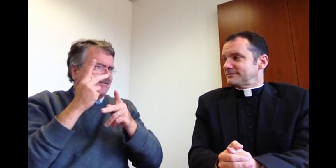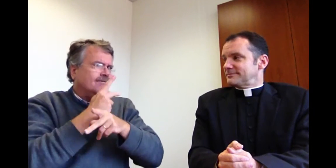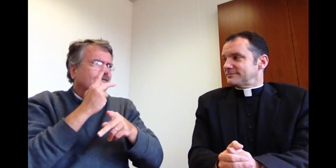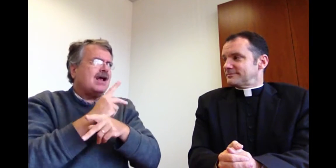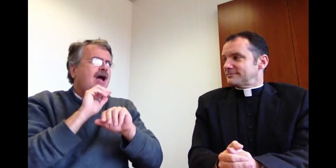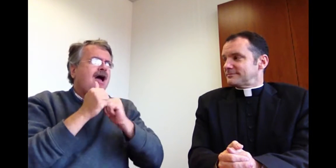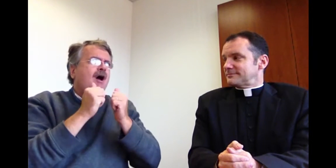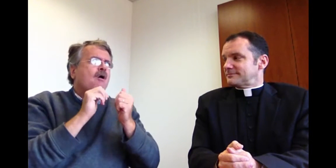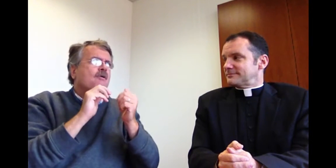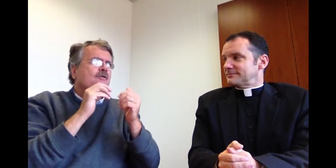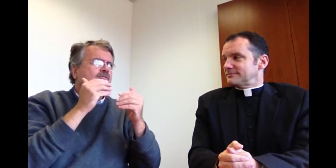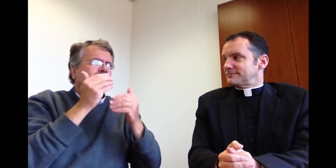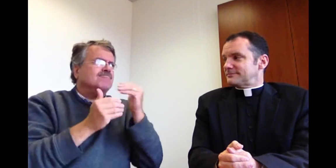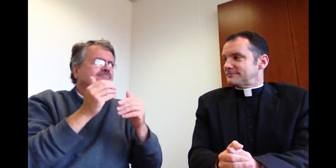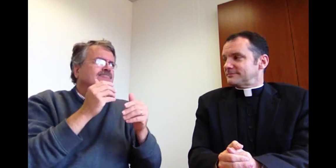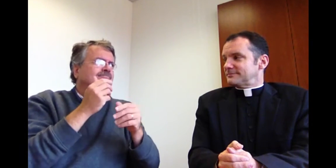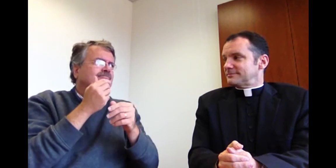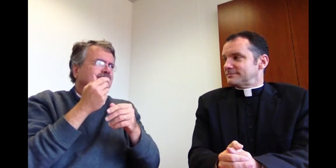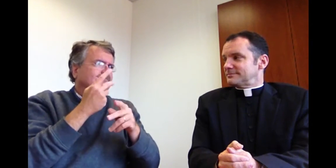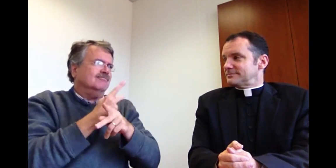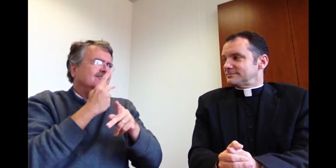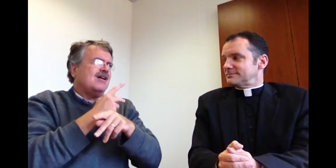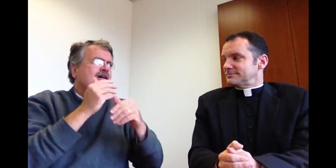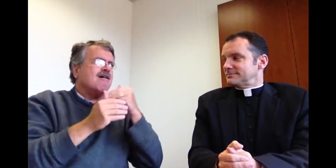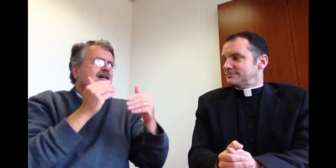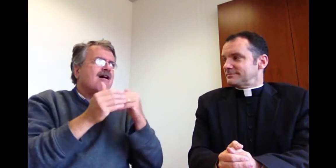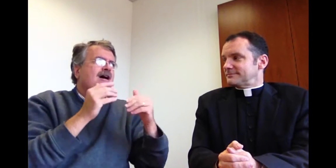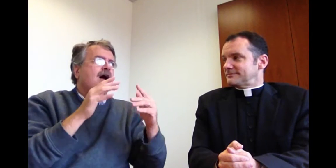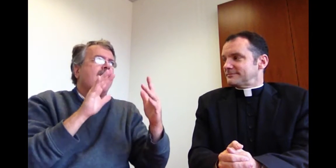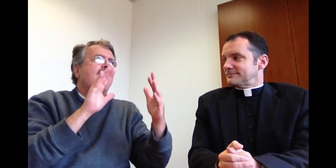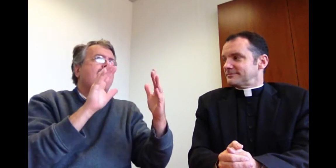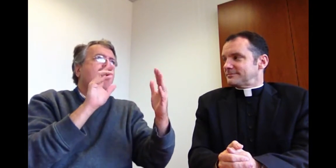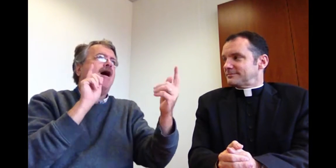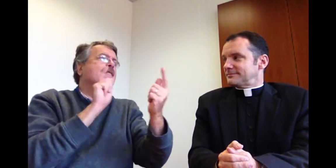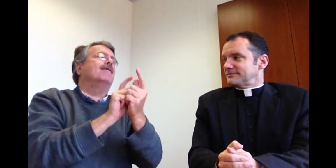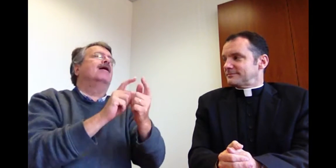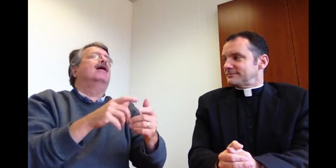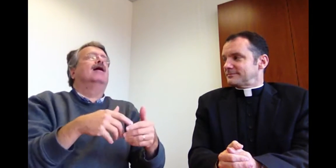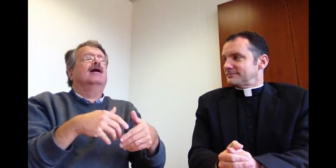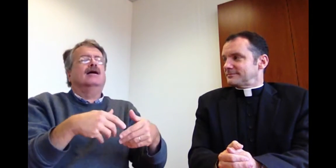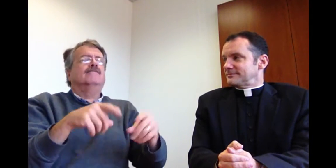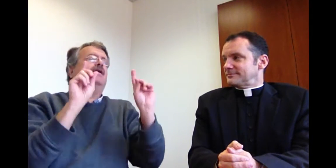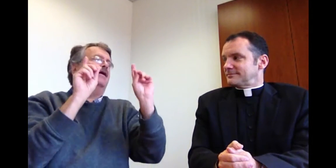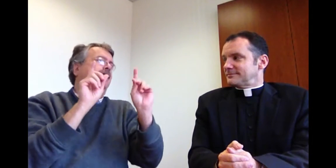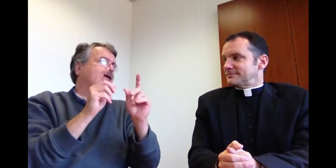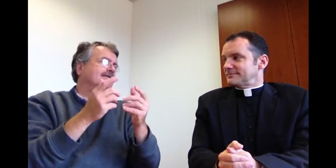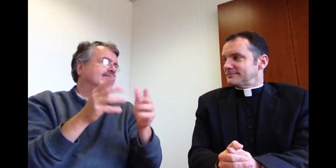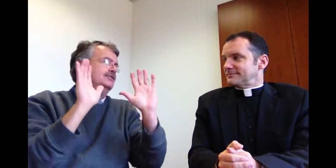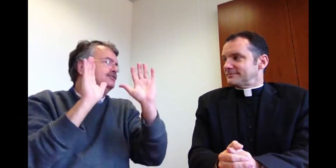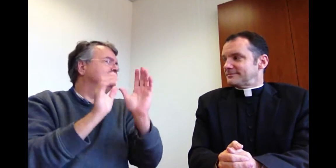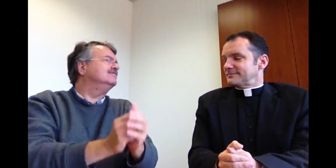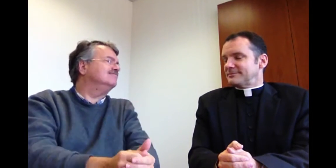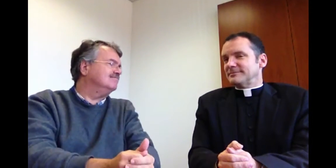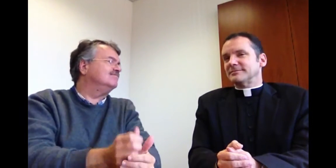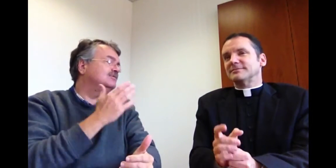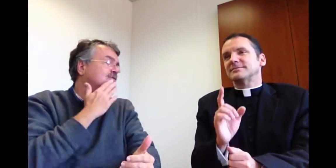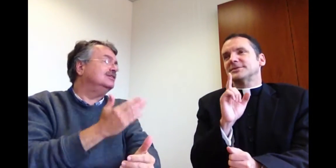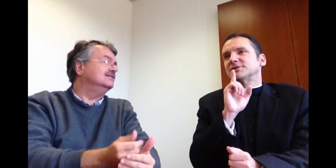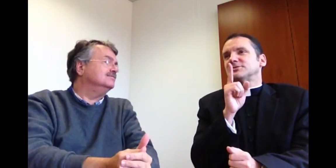Also, Mark was doing all the "figuring out" how to get out of Mars and finally see his friends again.